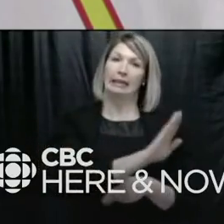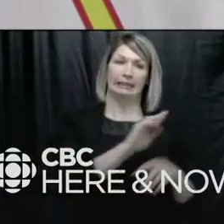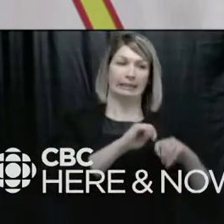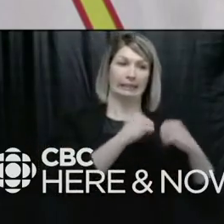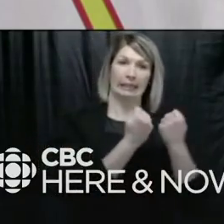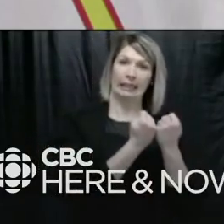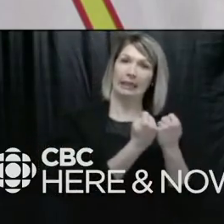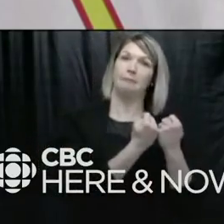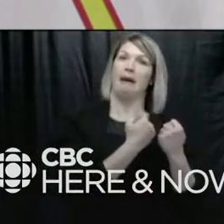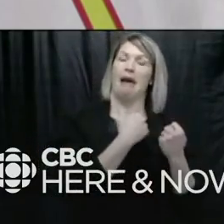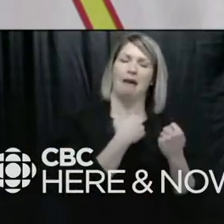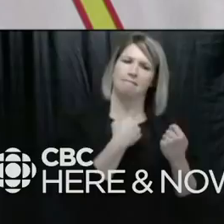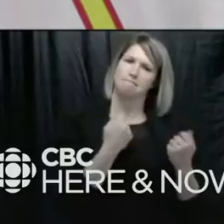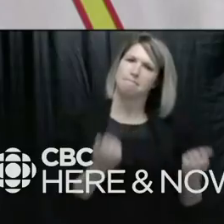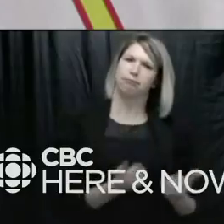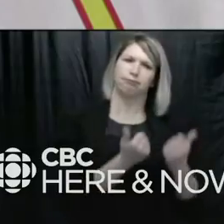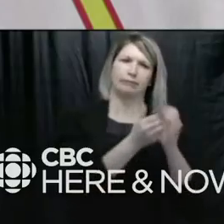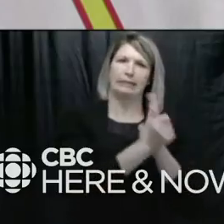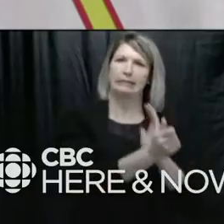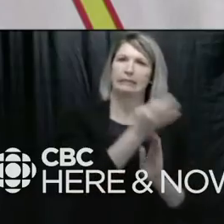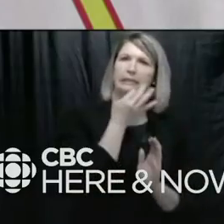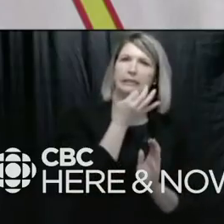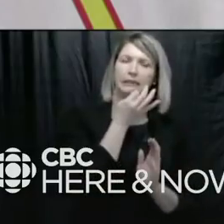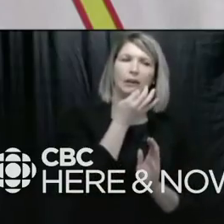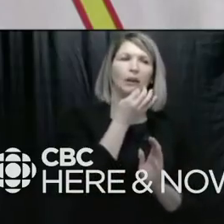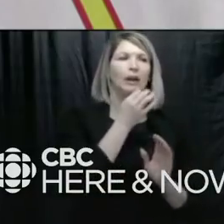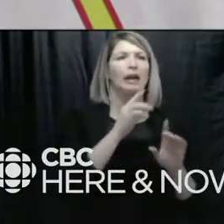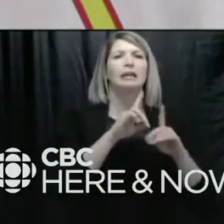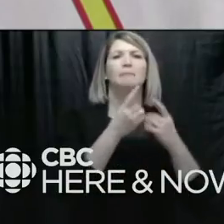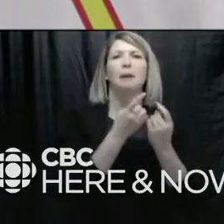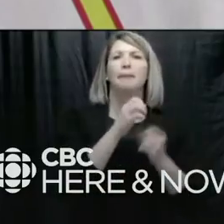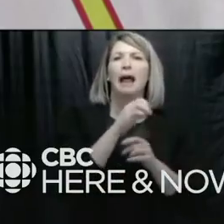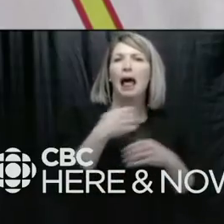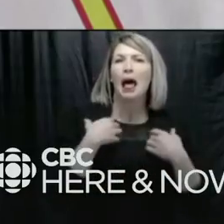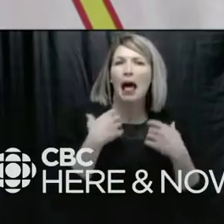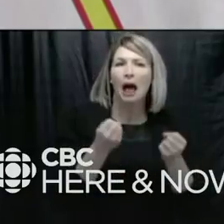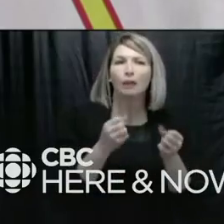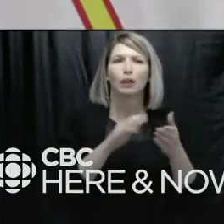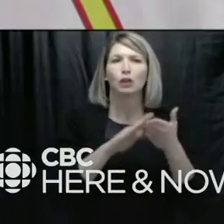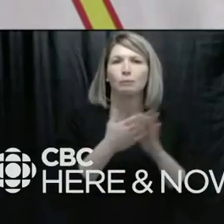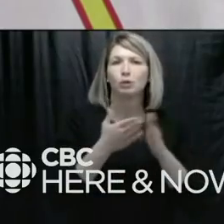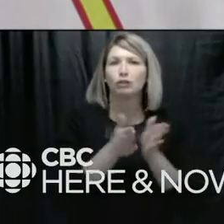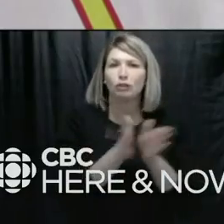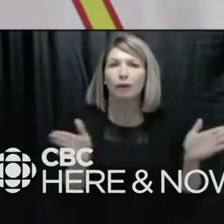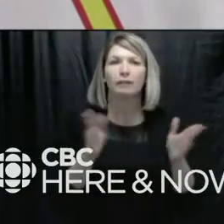NEEDS. WITH EXPERTS FROM VARIOUS AREAS, A REGIONAL HEALTH AUTHORITIES,